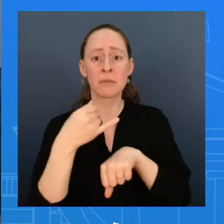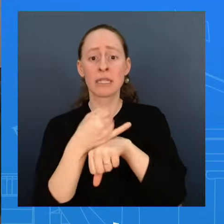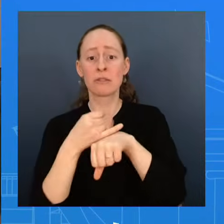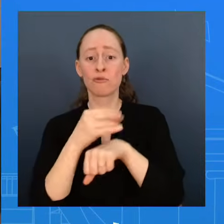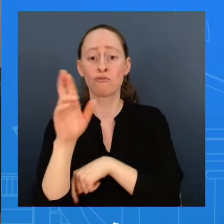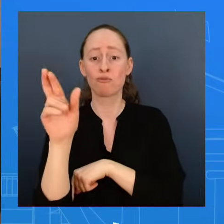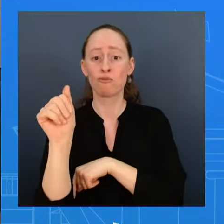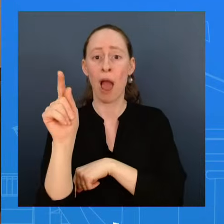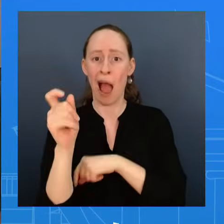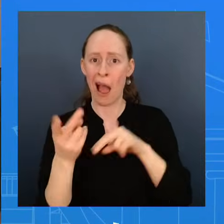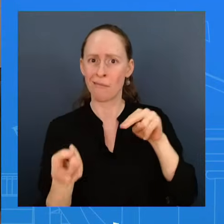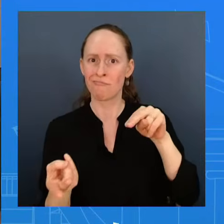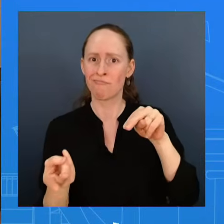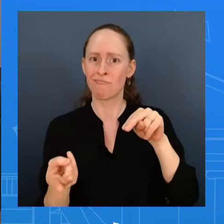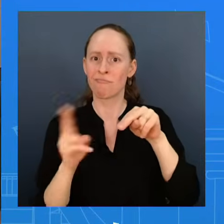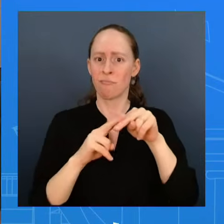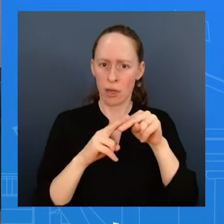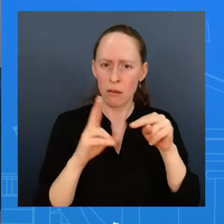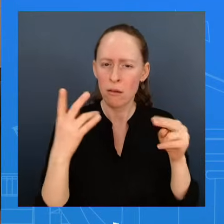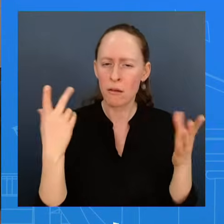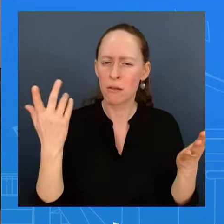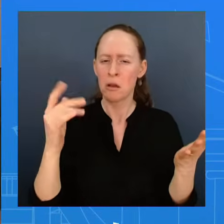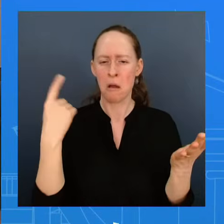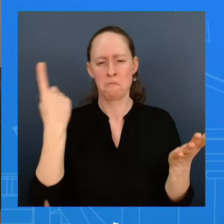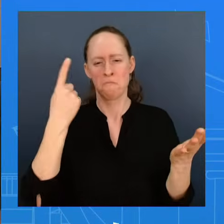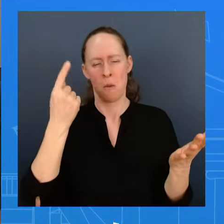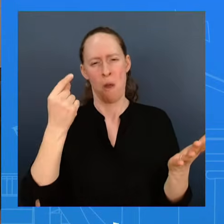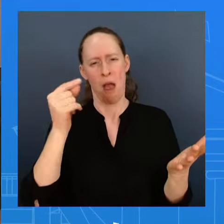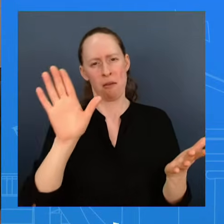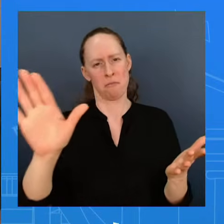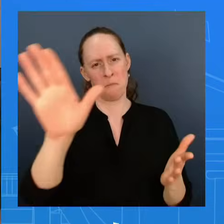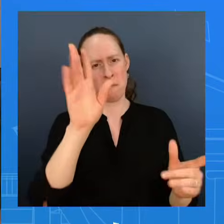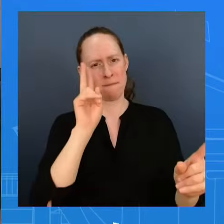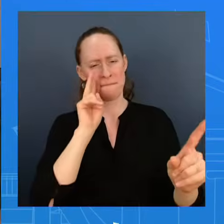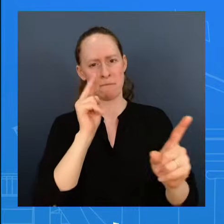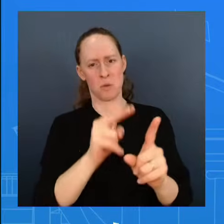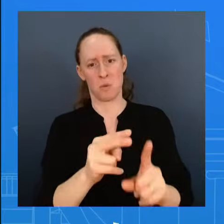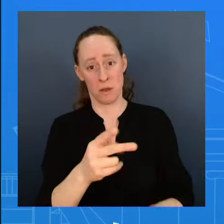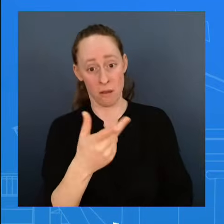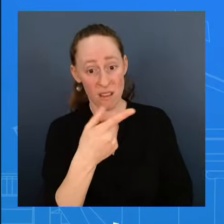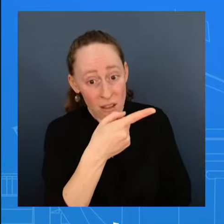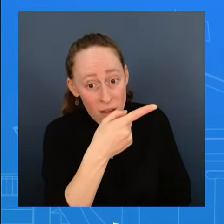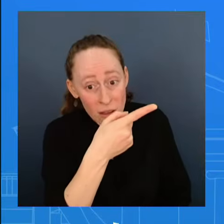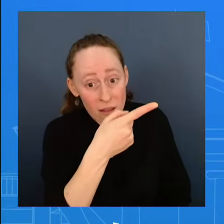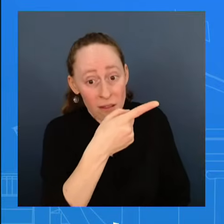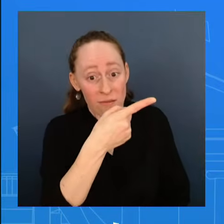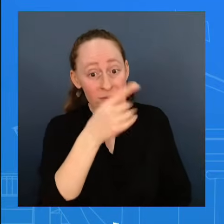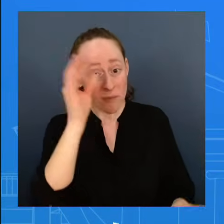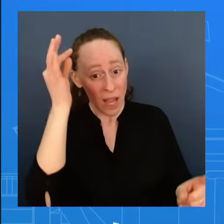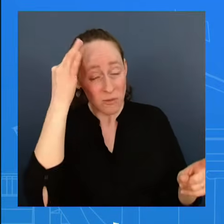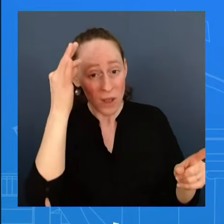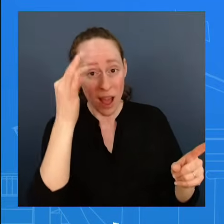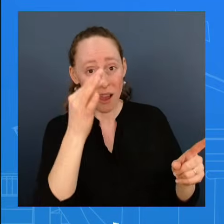The Press: -- that fine line between directing the Fed versus predicting their actions? Ms. Jean-Pierre: So, look, the President is very, very clear. We've been clear